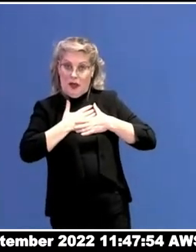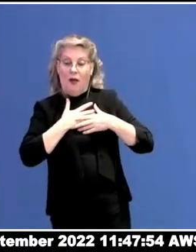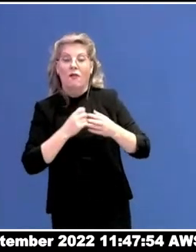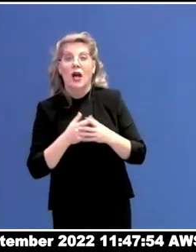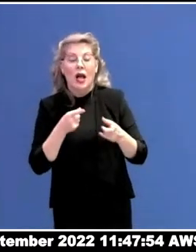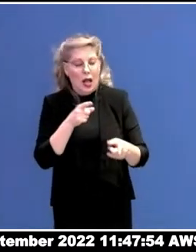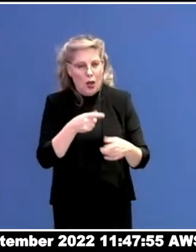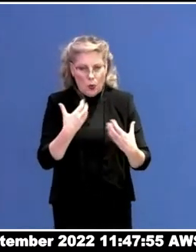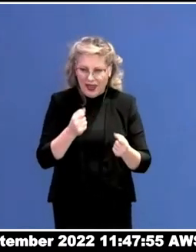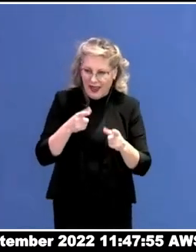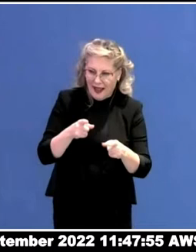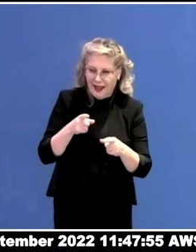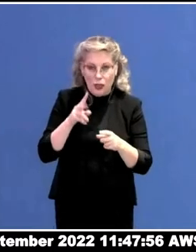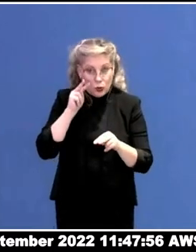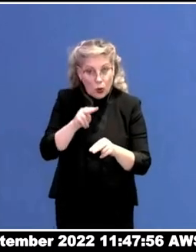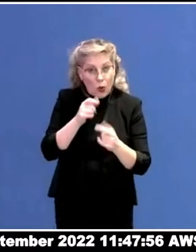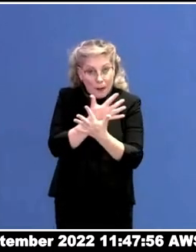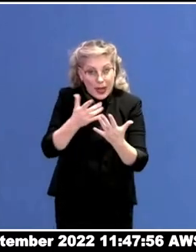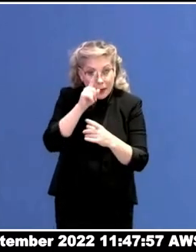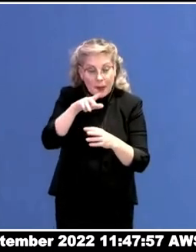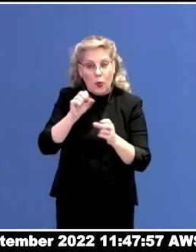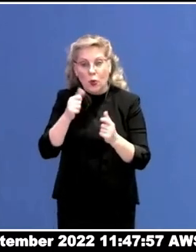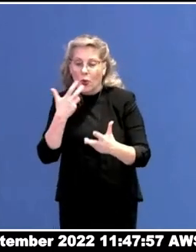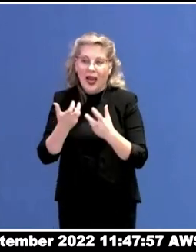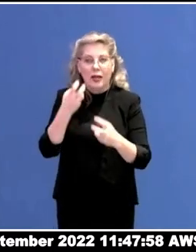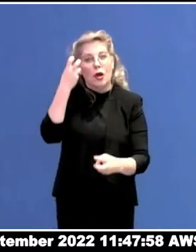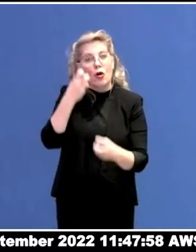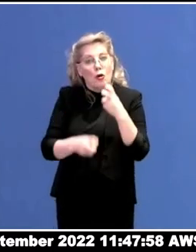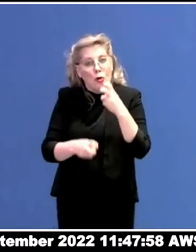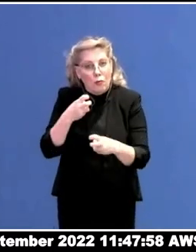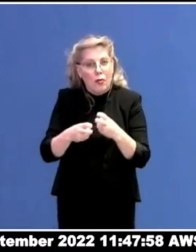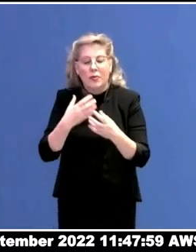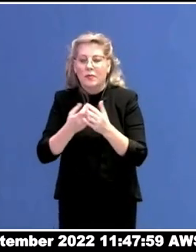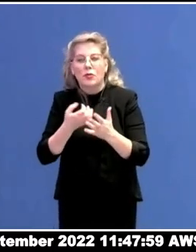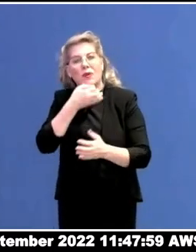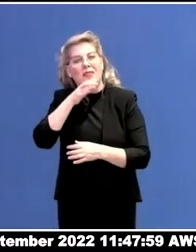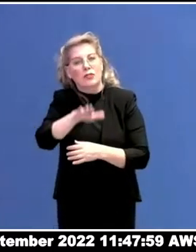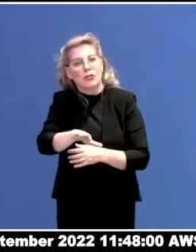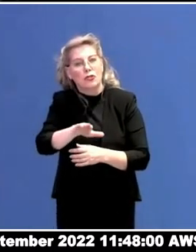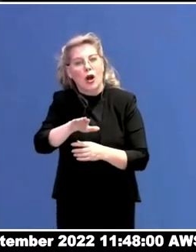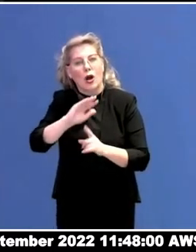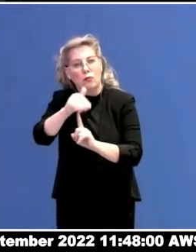Child Protection, which I will talk to shortly, have more access to their children.